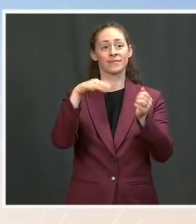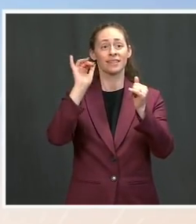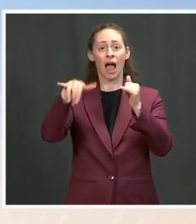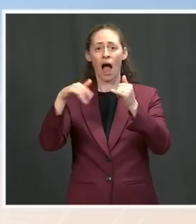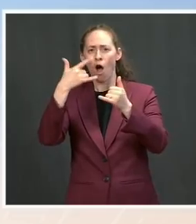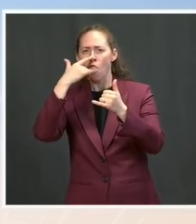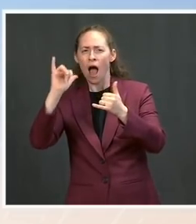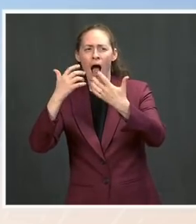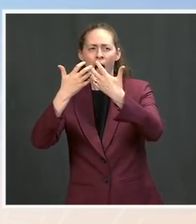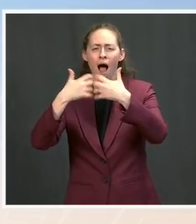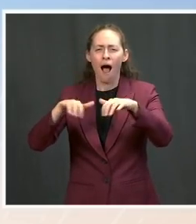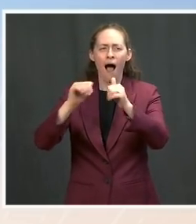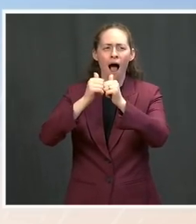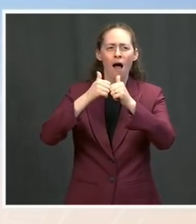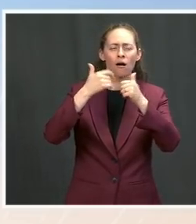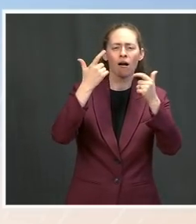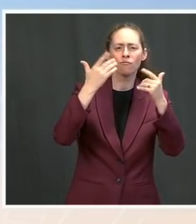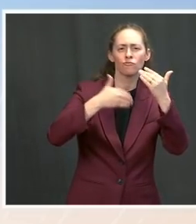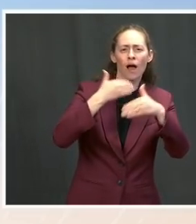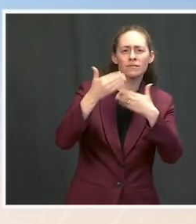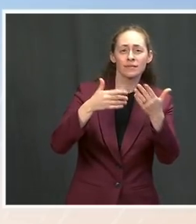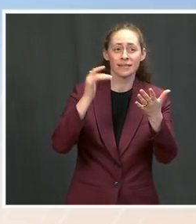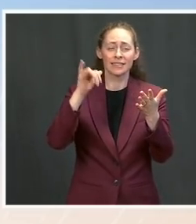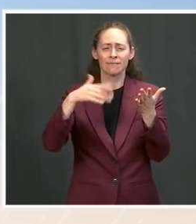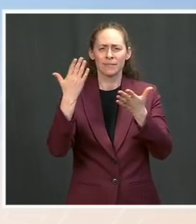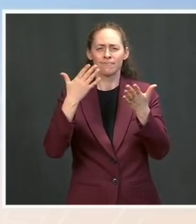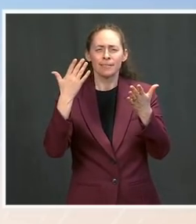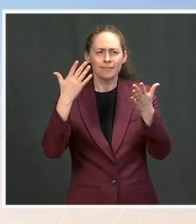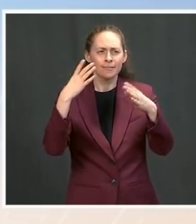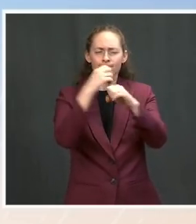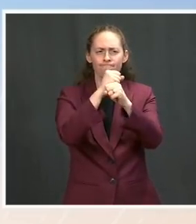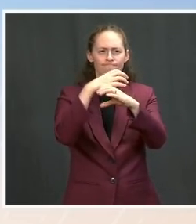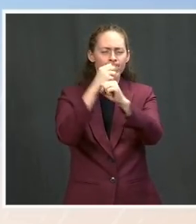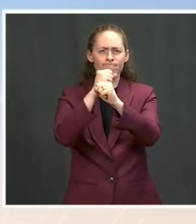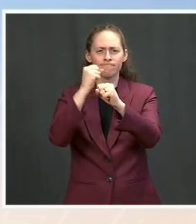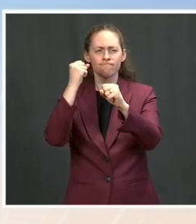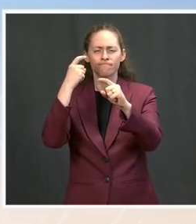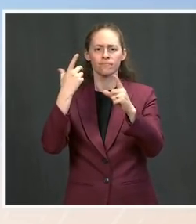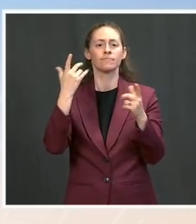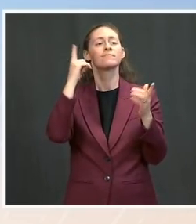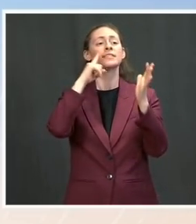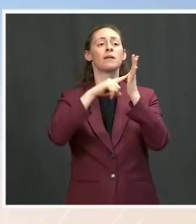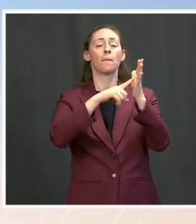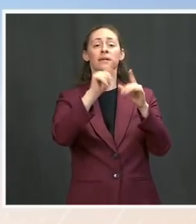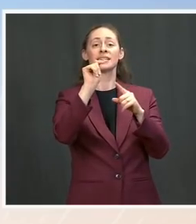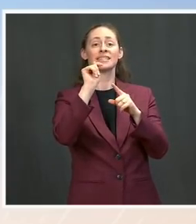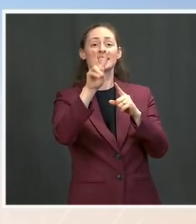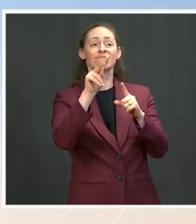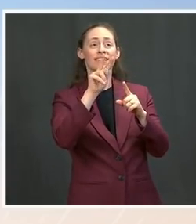what we're talking about is the United States' position. It's a WTO process, and what ultimately happens here